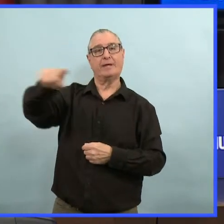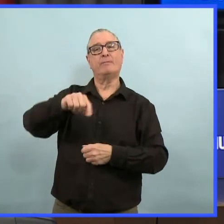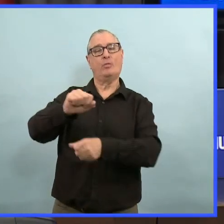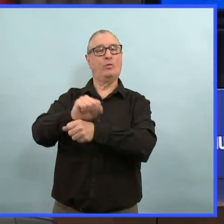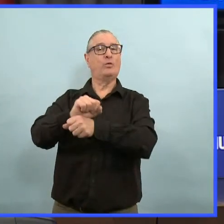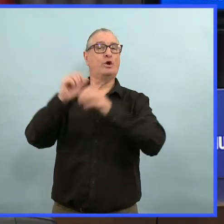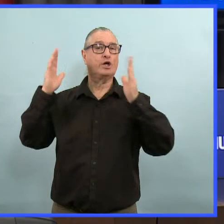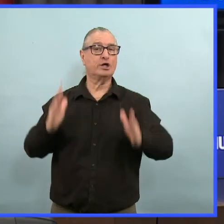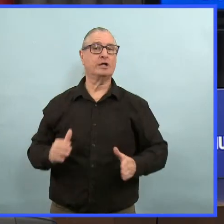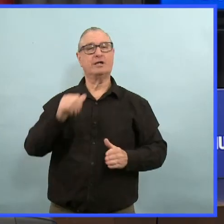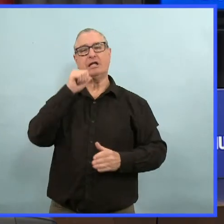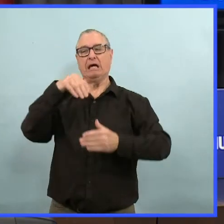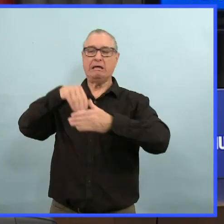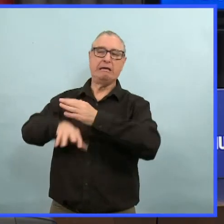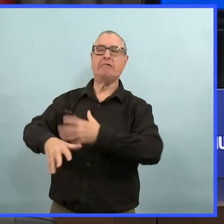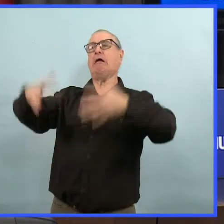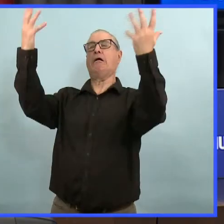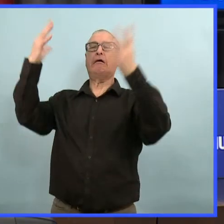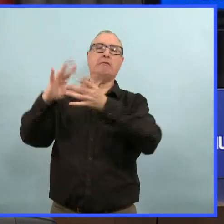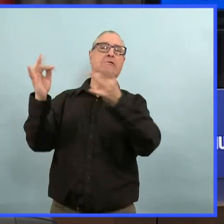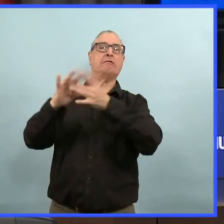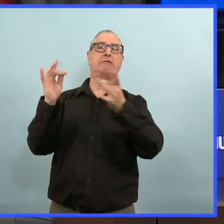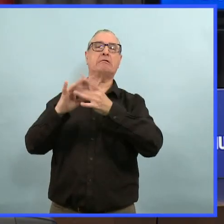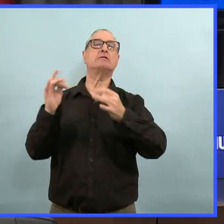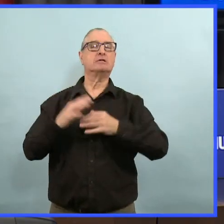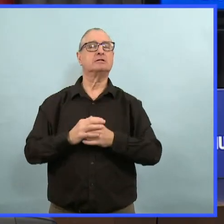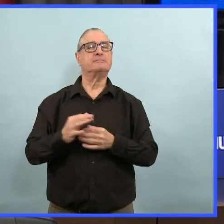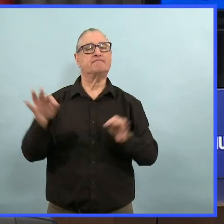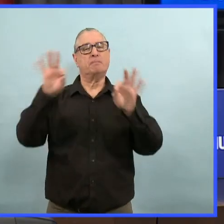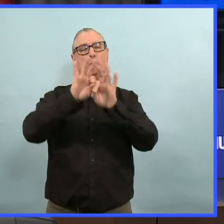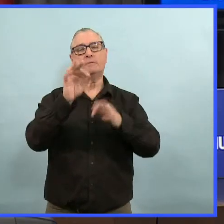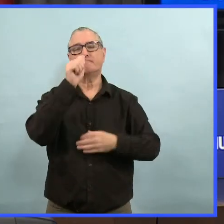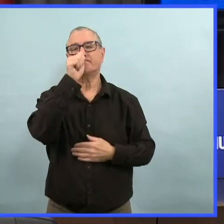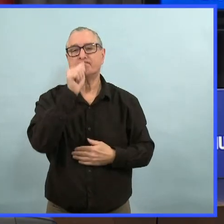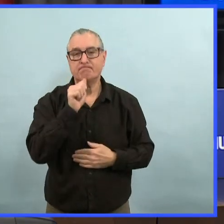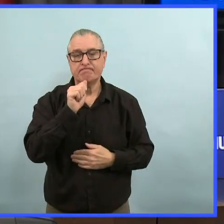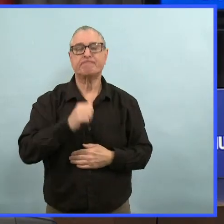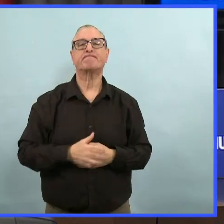to wrap up the health system continues to respond to the needs of manitobans